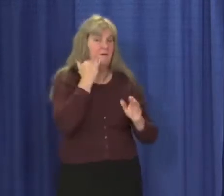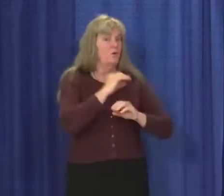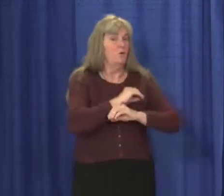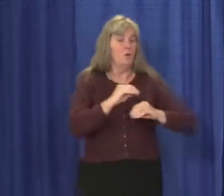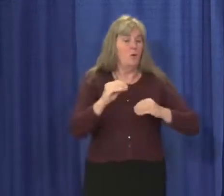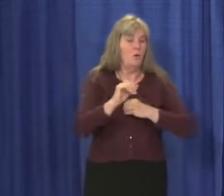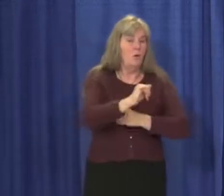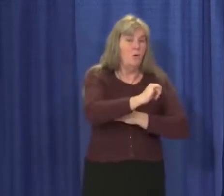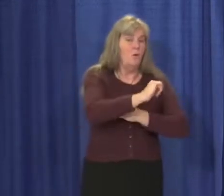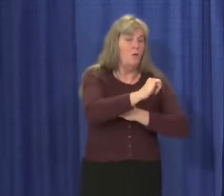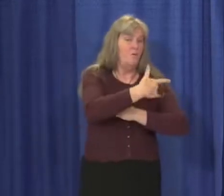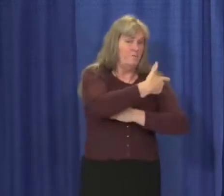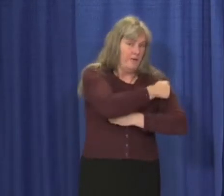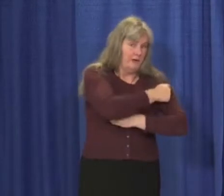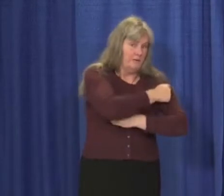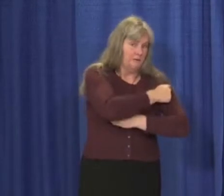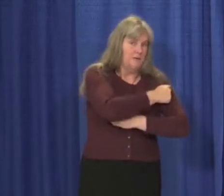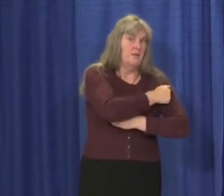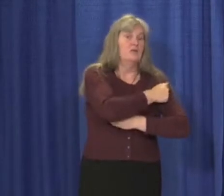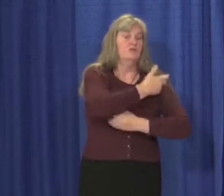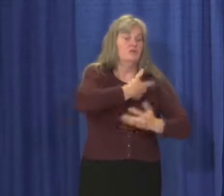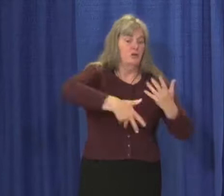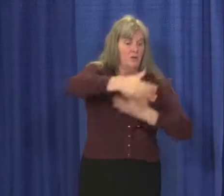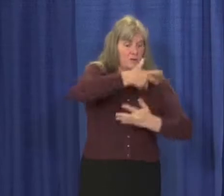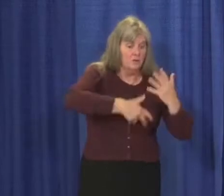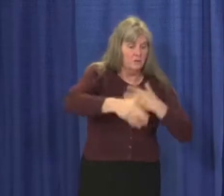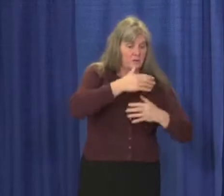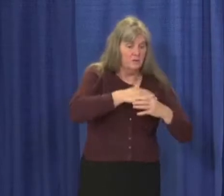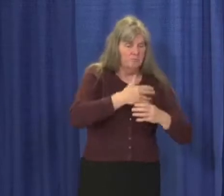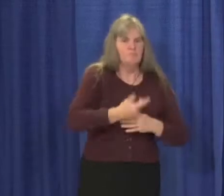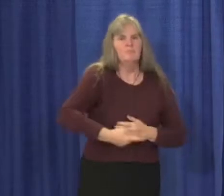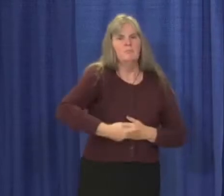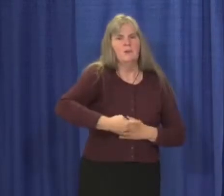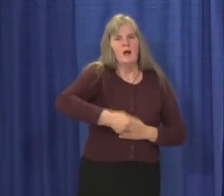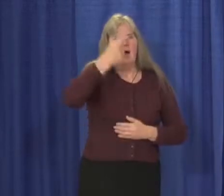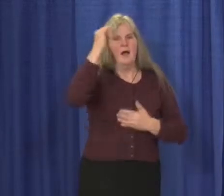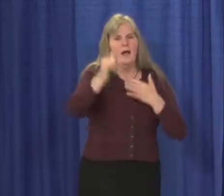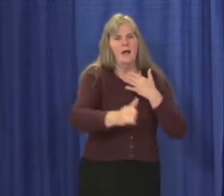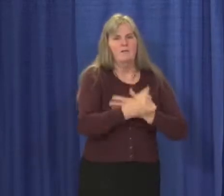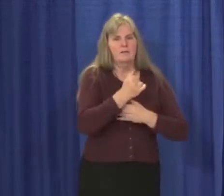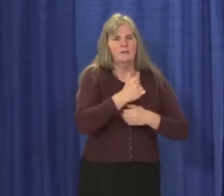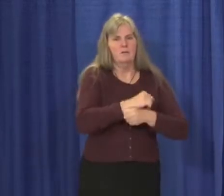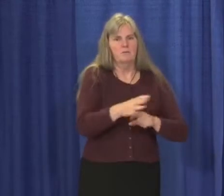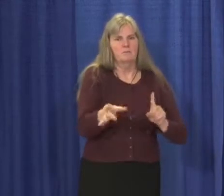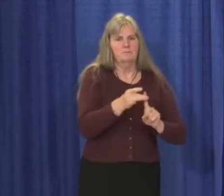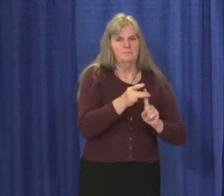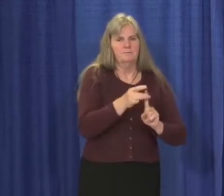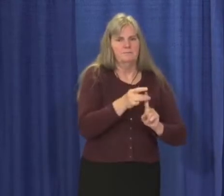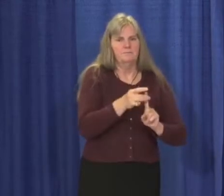mixing closely with other unvaccinated people the risk is higher but that is lowered when